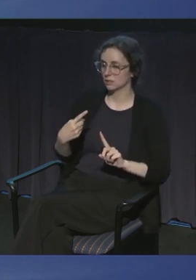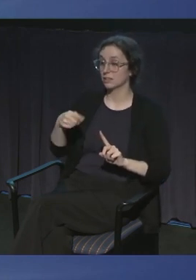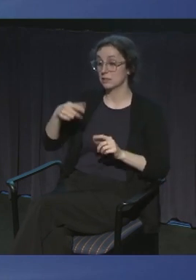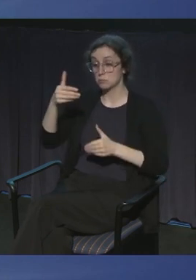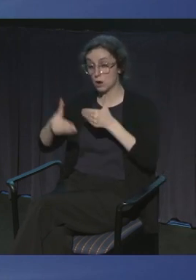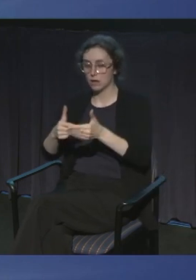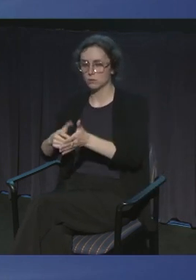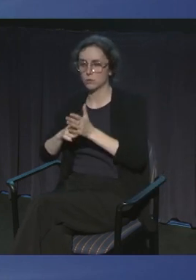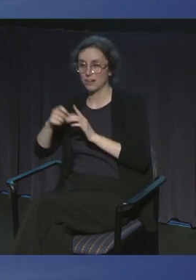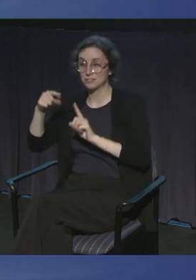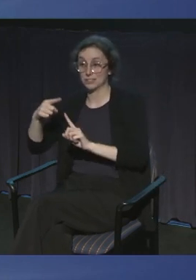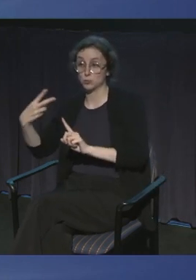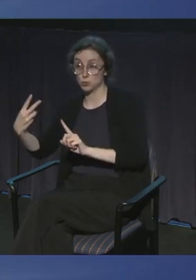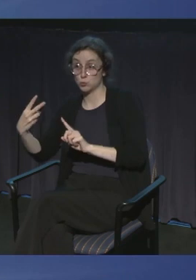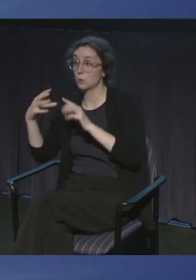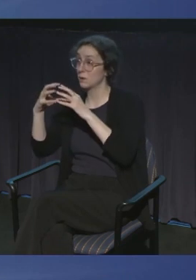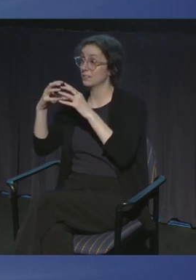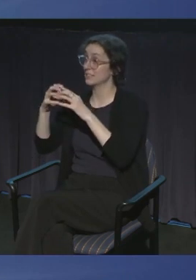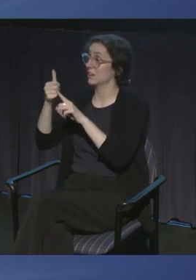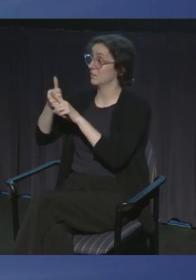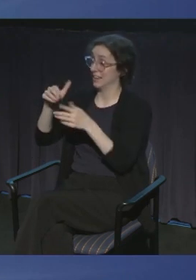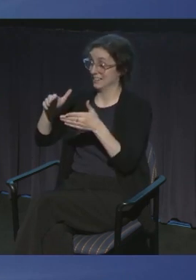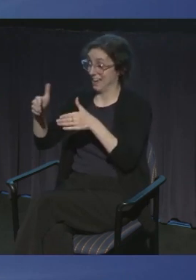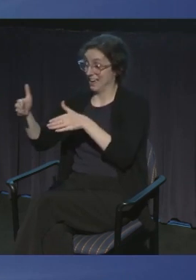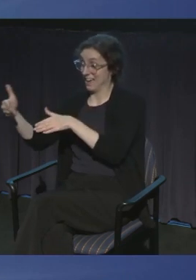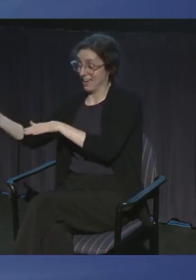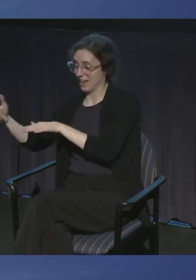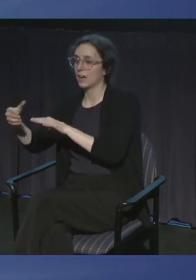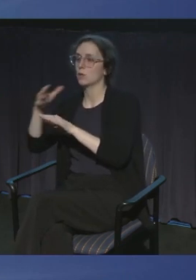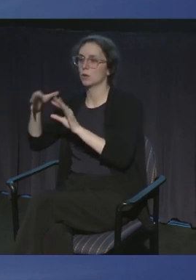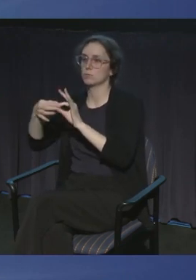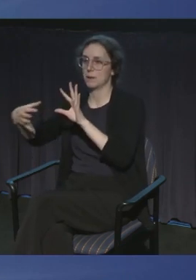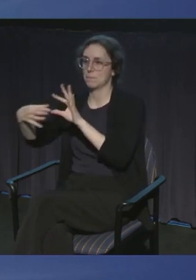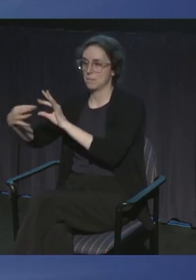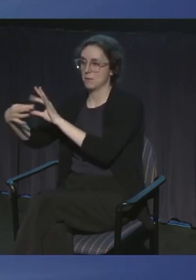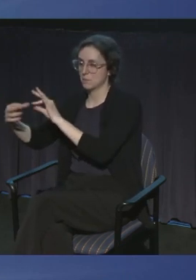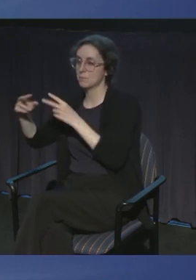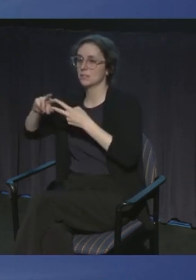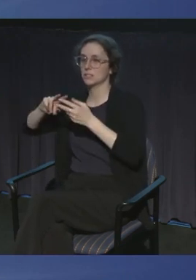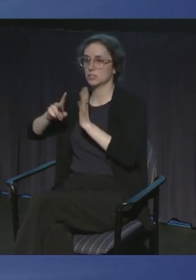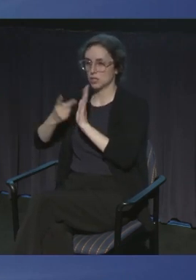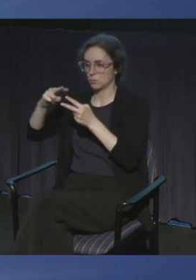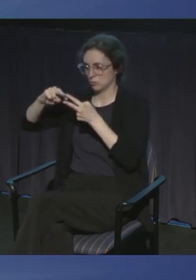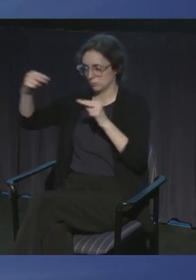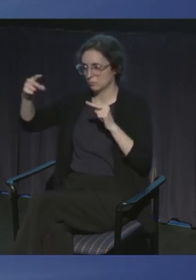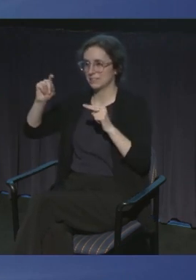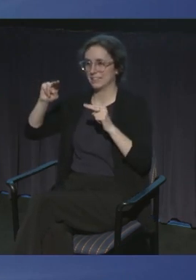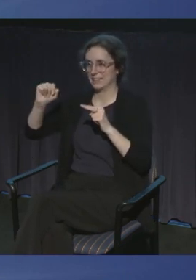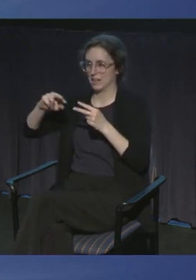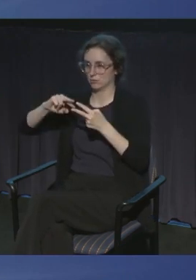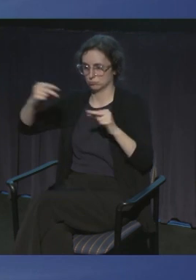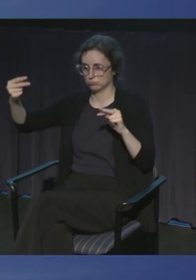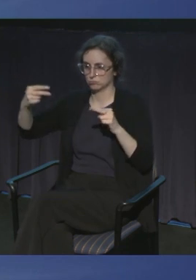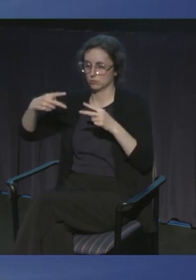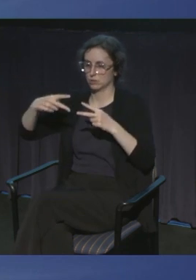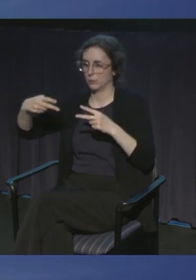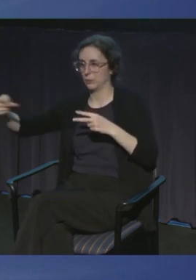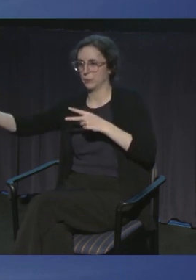SIGNAL ONE. I SIGNAL 2, WHEN DYING THEY REALLY DOUBLE-STRAND DNA ACTIVATING THE INFLAMMAZONE